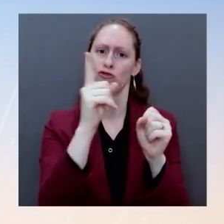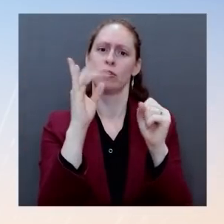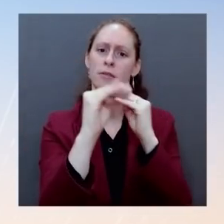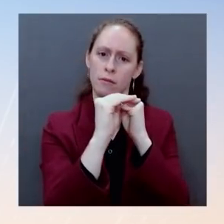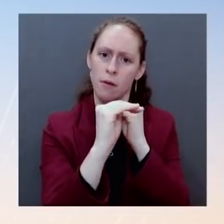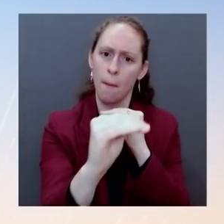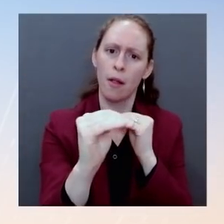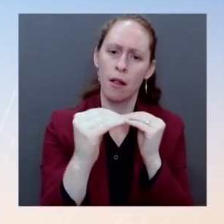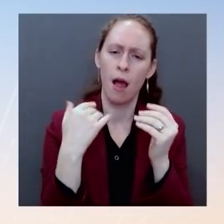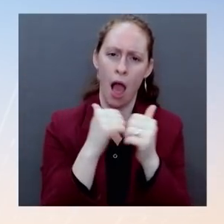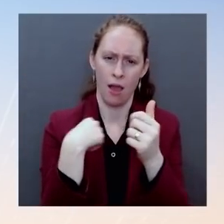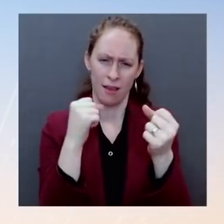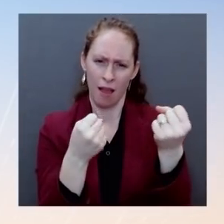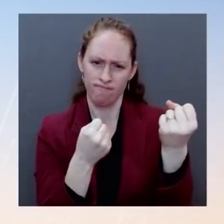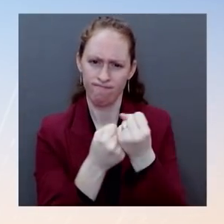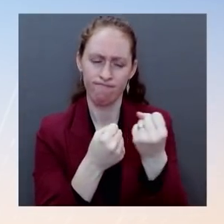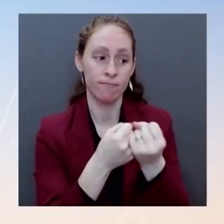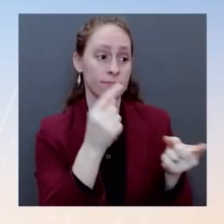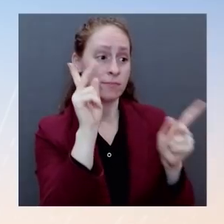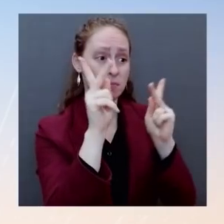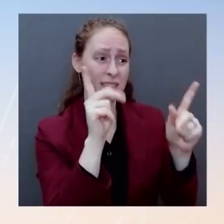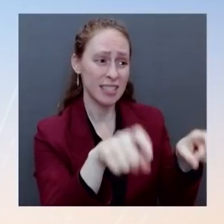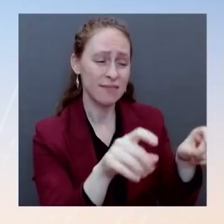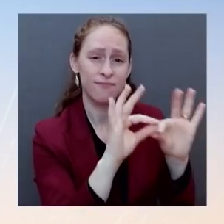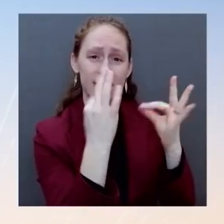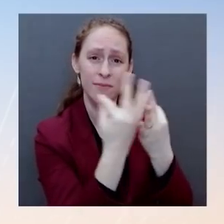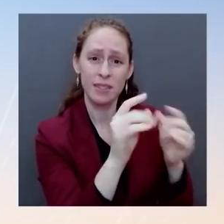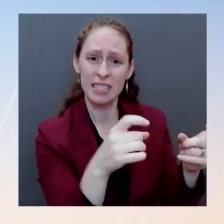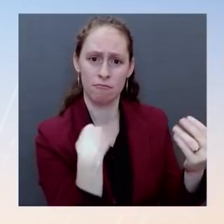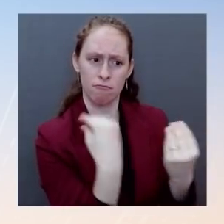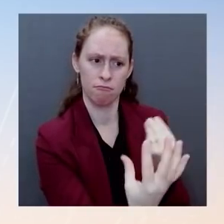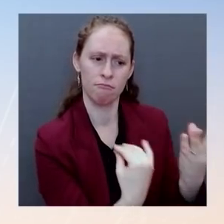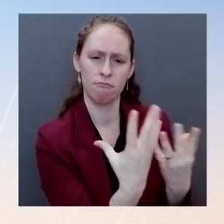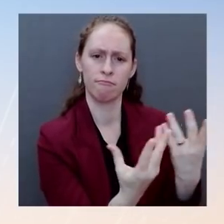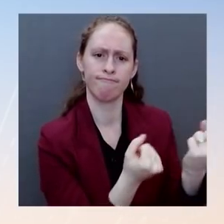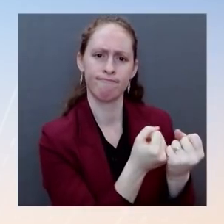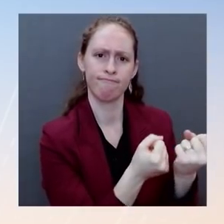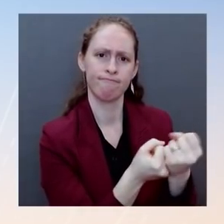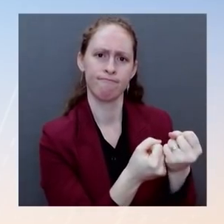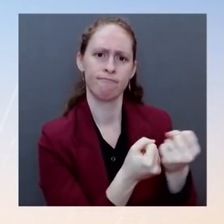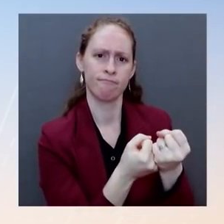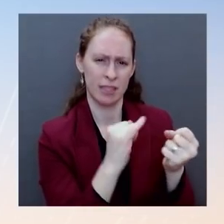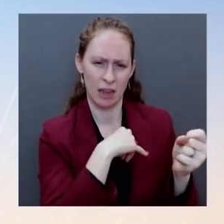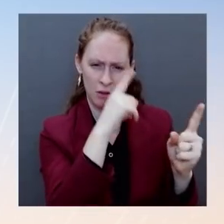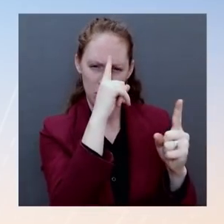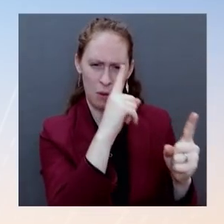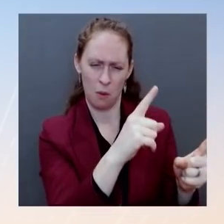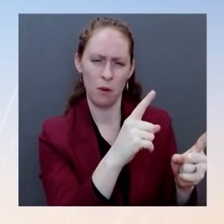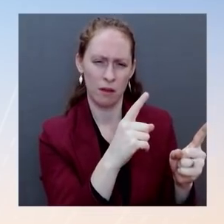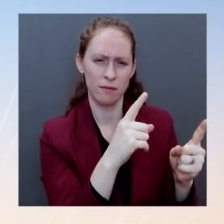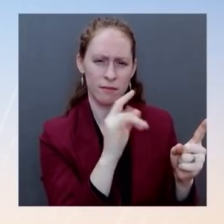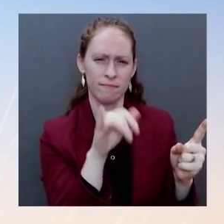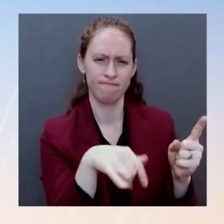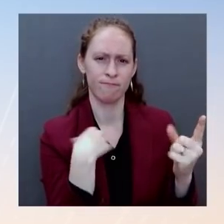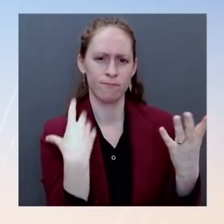like the supply chain challenges, those manifested more significantly than people were anticipating over the course of the summer